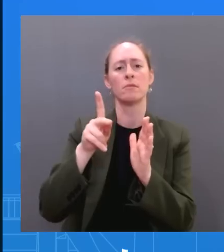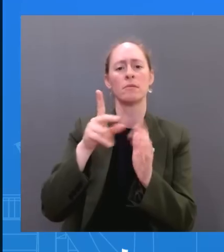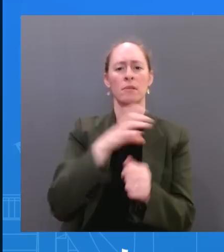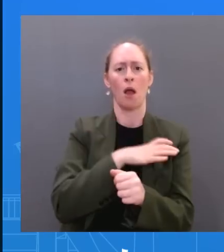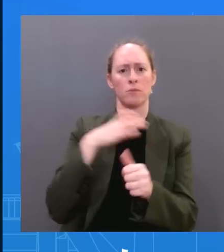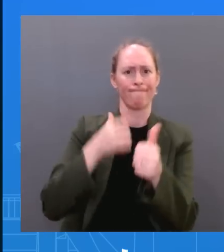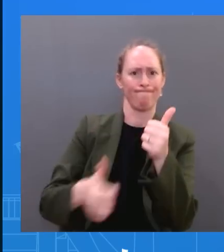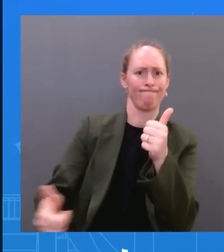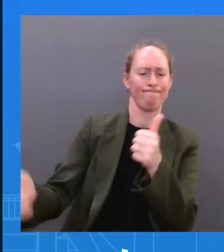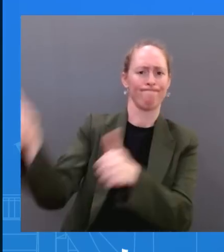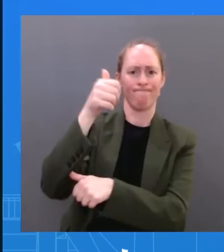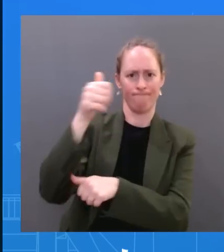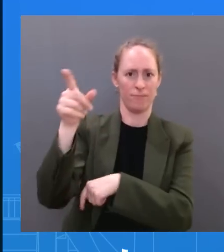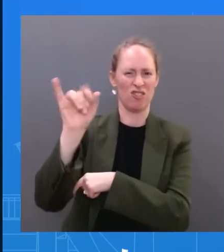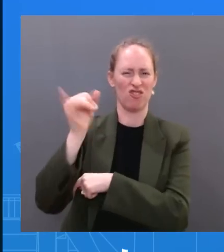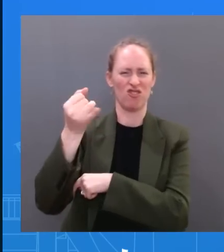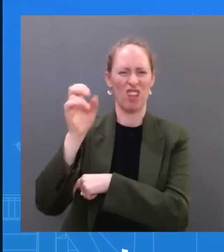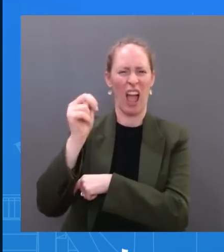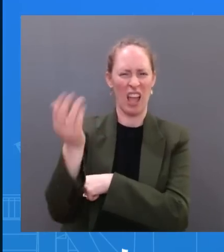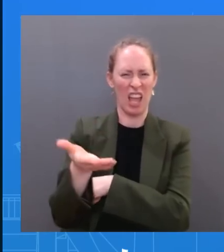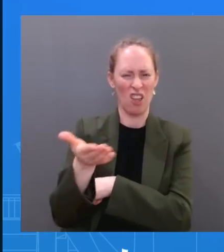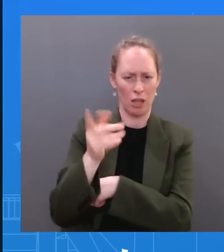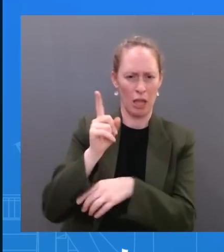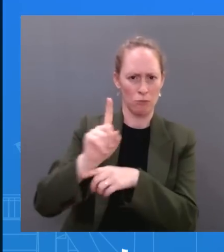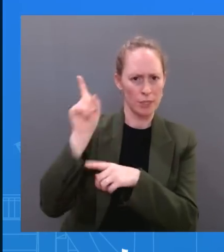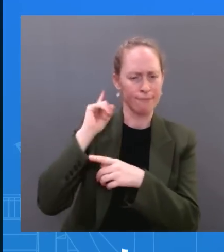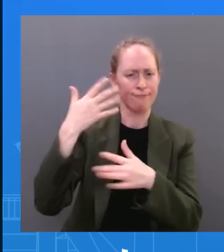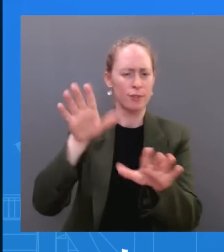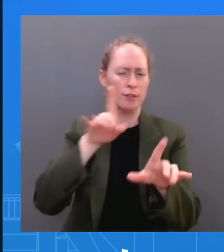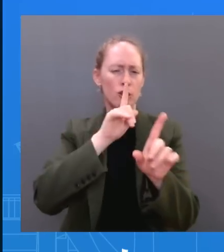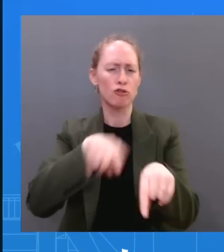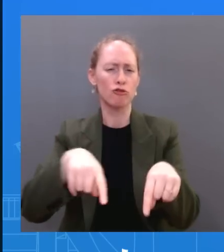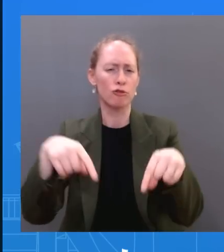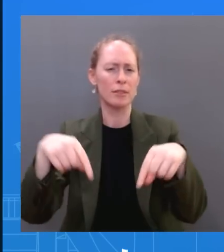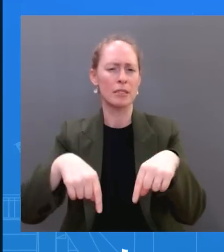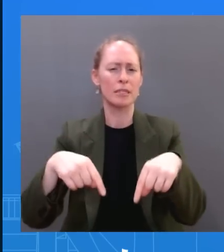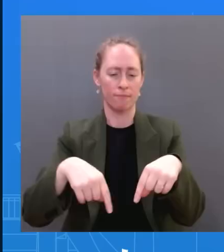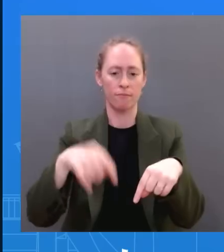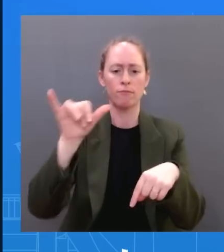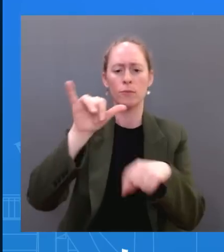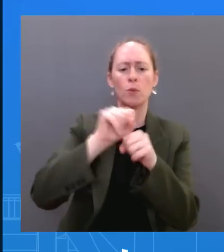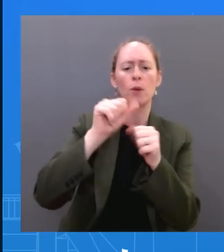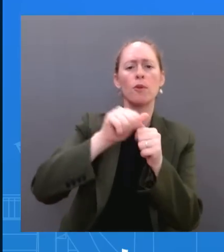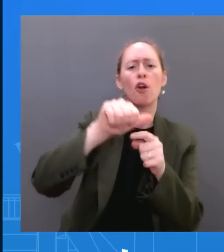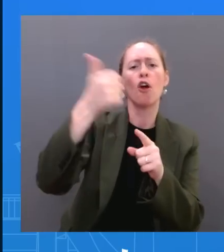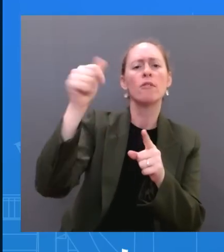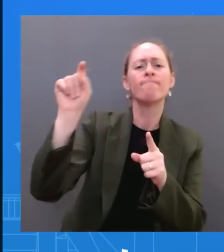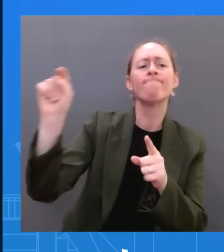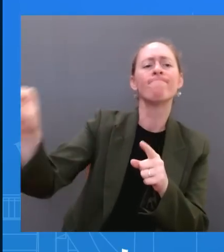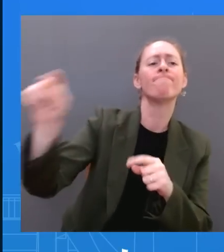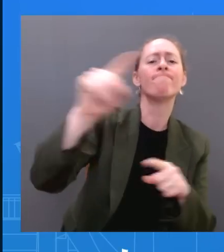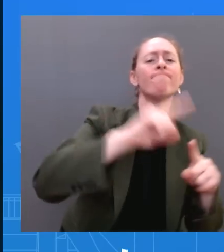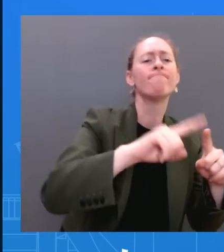other White House offices in -- within the White House on our response to Dobbs decision.